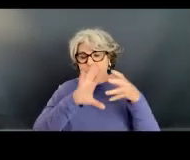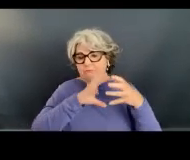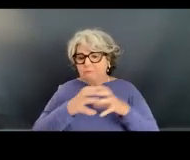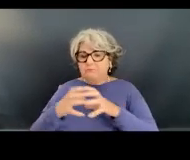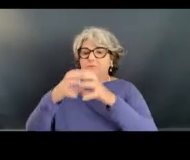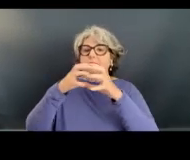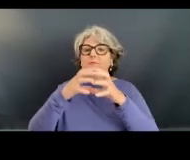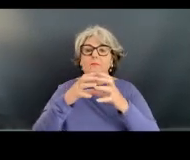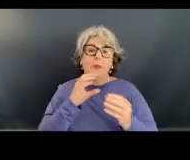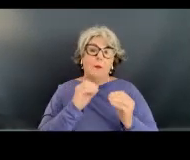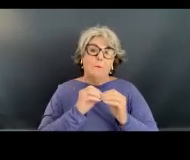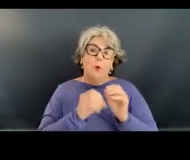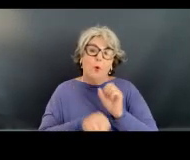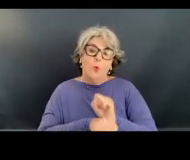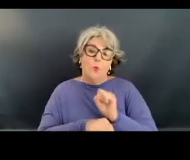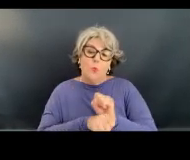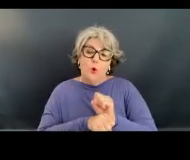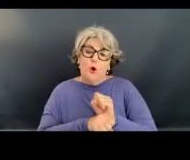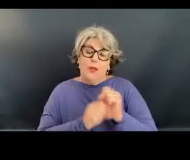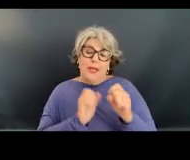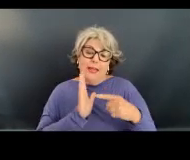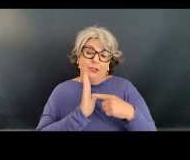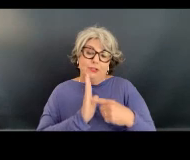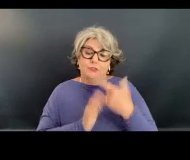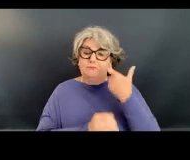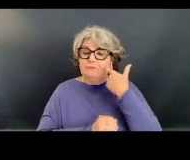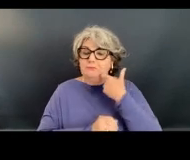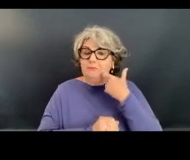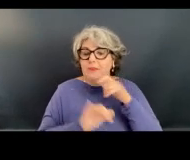More work has surfaced recently about the same need for